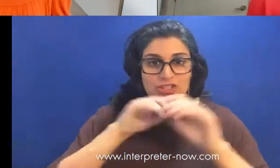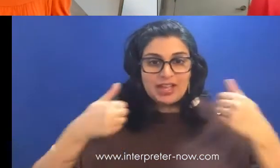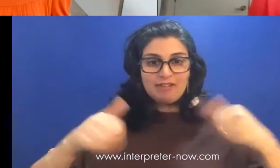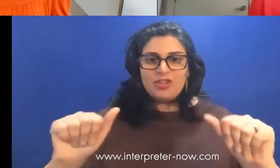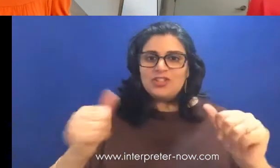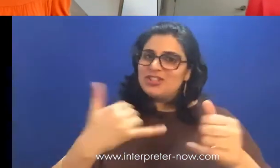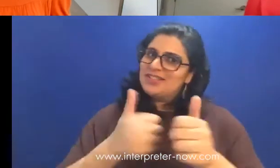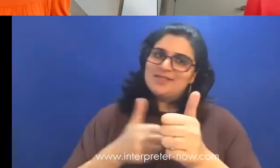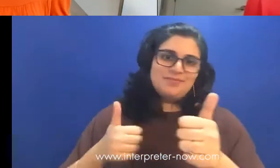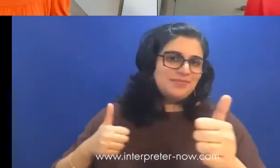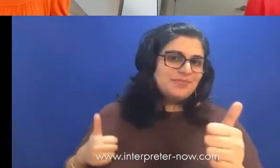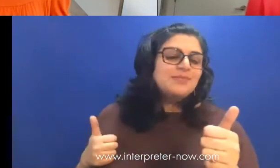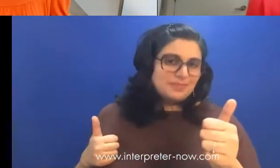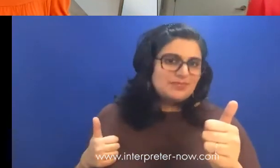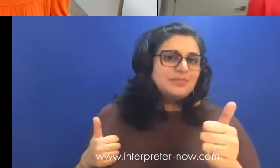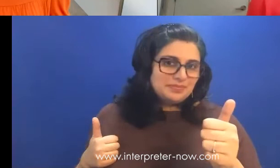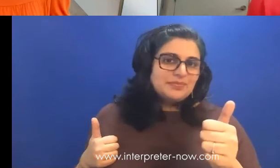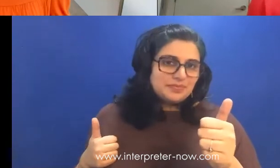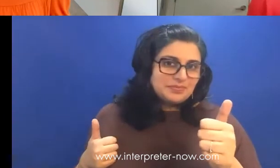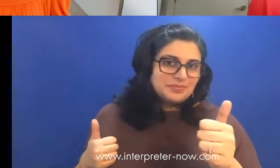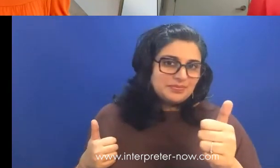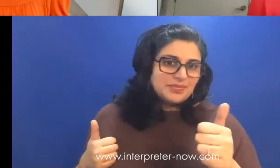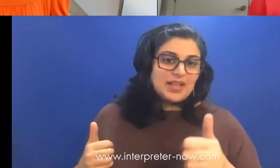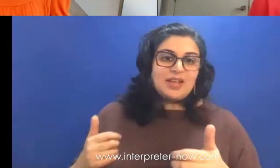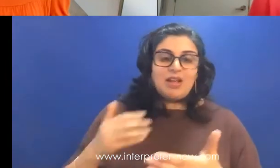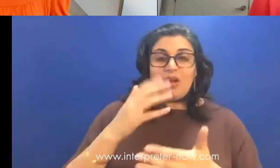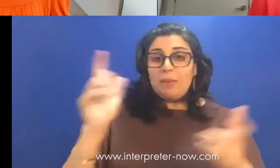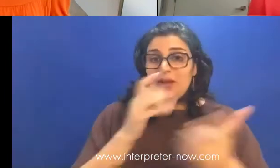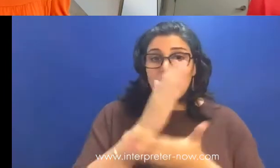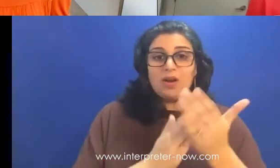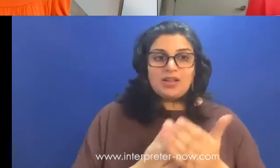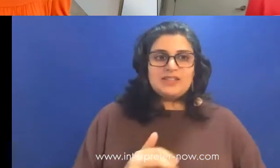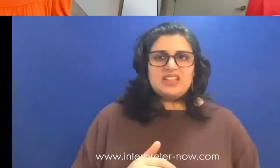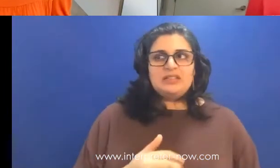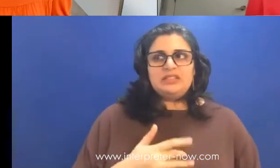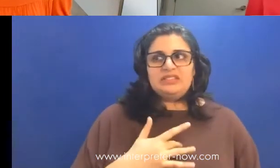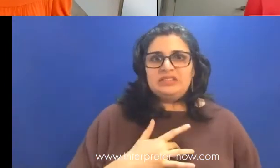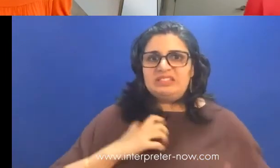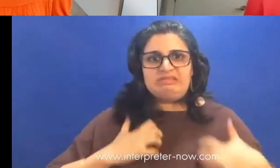And a big part of that is the refusal or the hesitation or, you know, fill in the blank